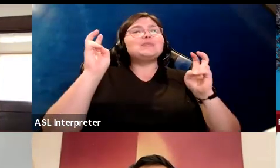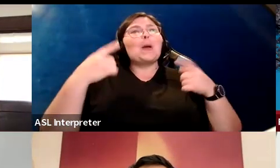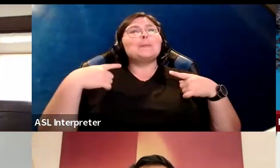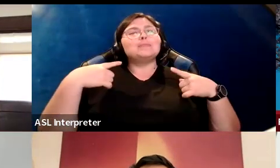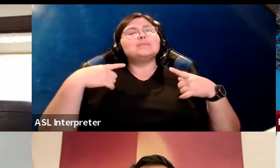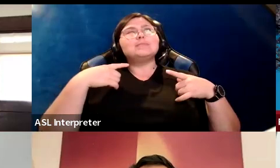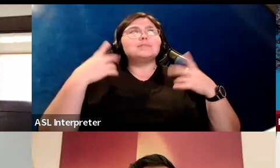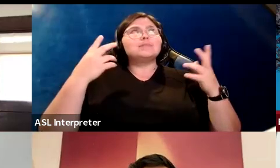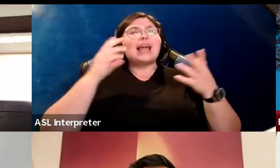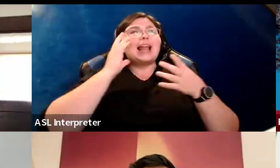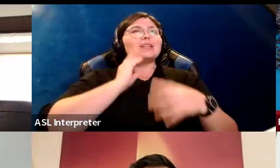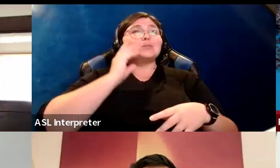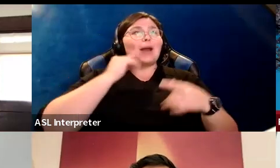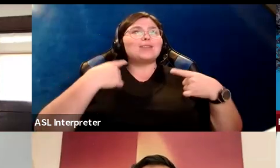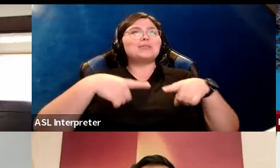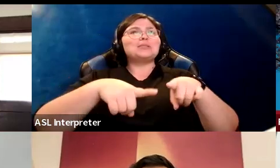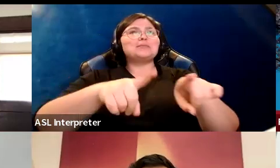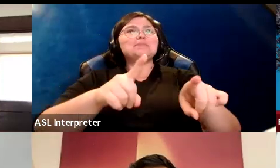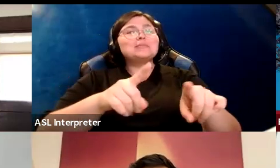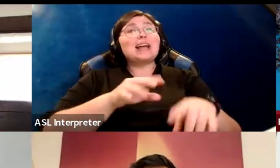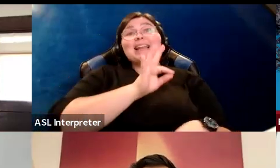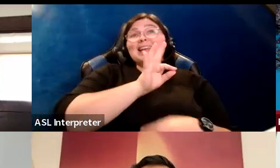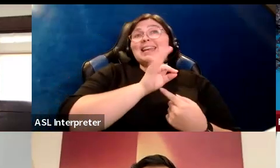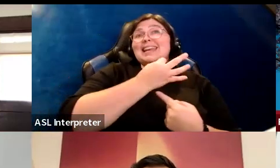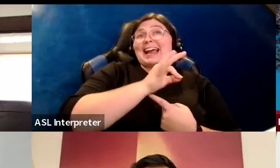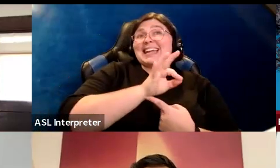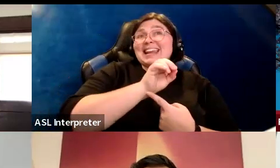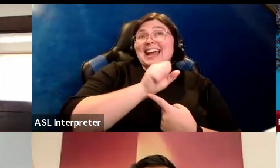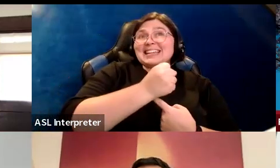in the 1990s, when the internet started and the browsers.